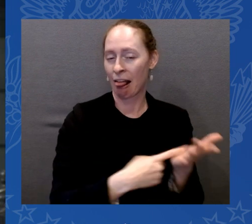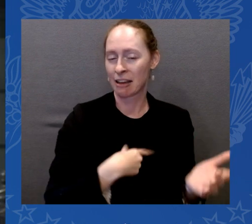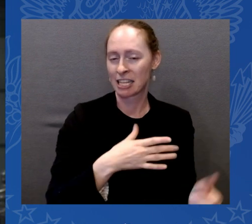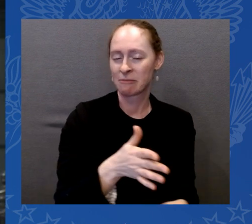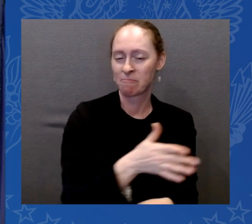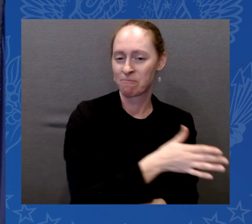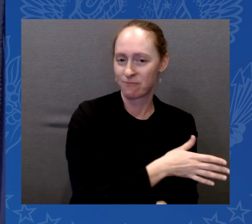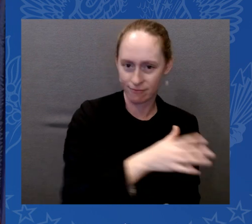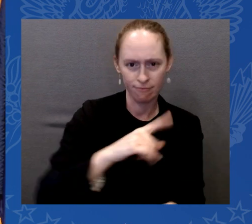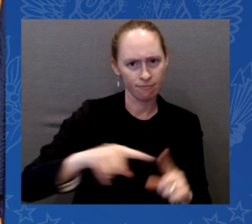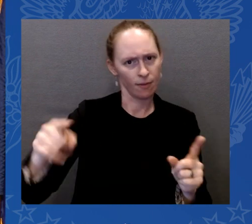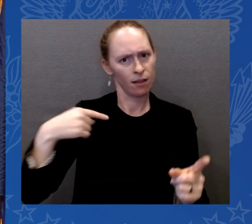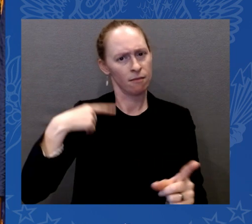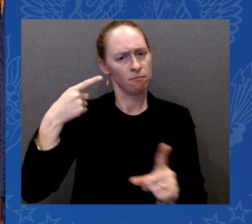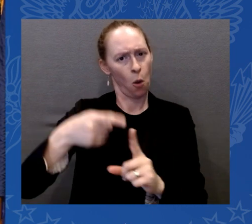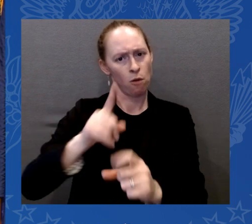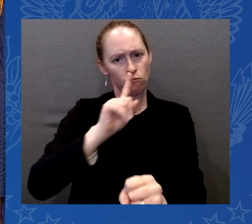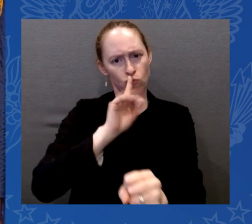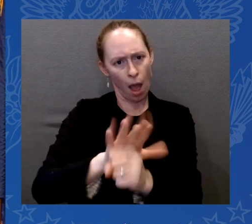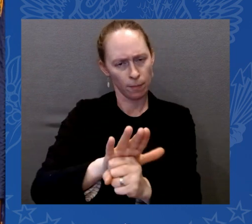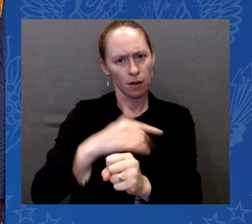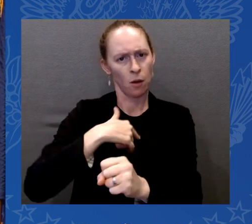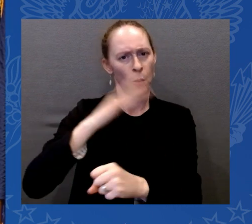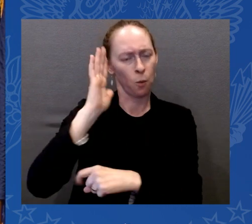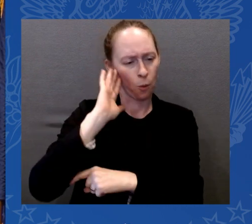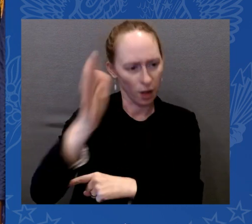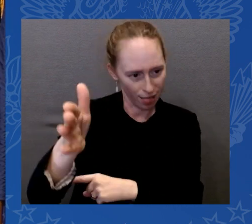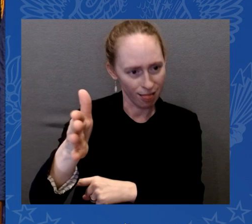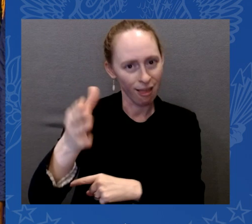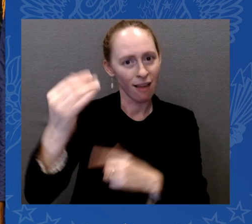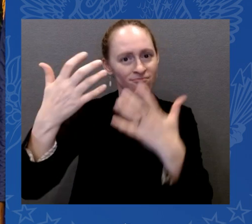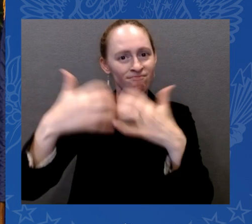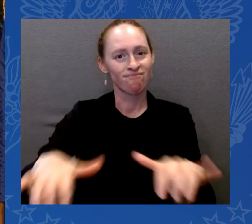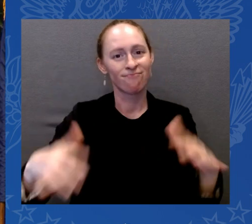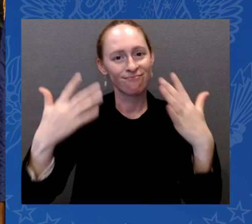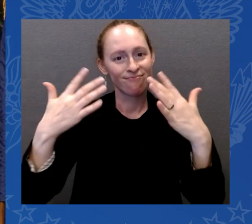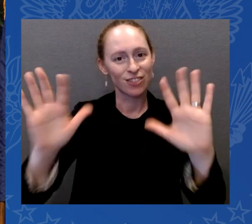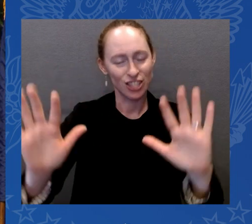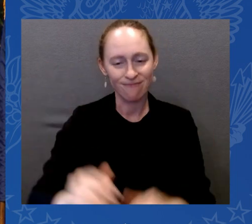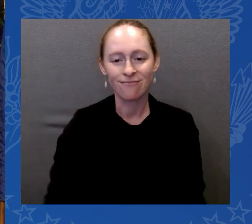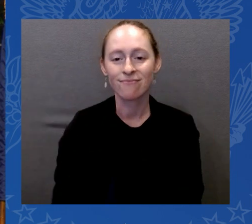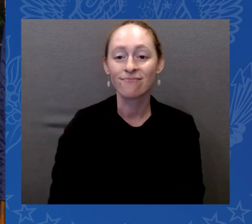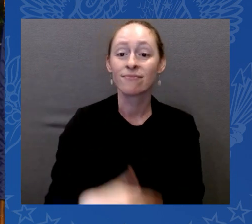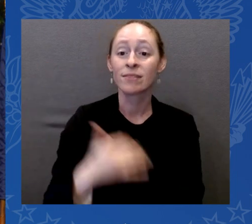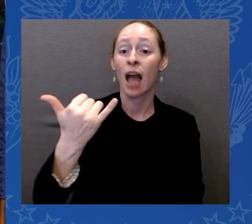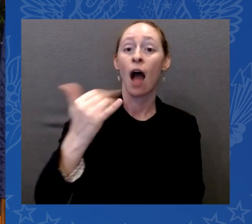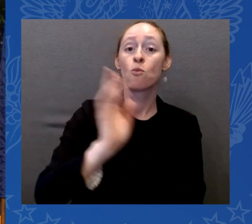In the end, every single Republican voted against this historic law, so it fell to the Democrats to meet this moment